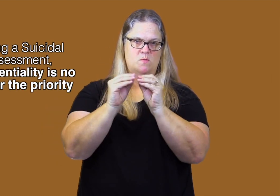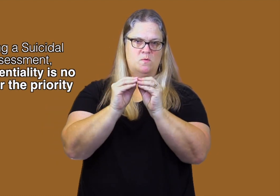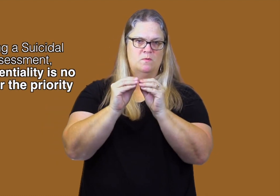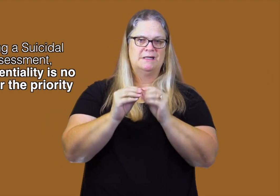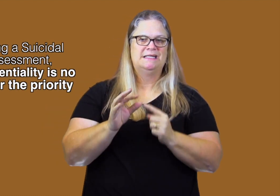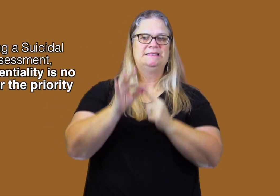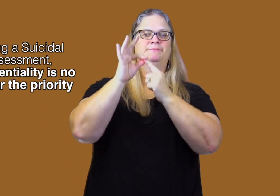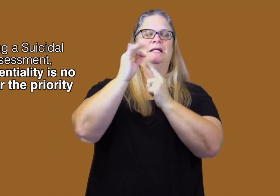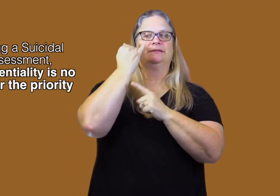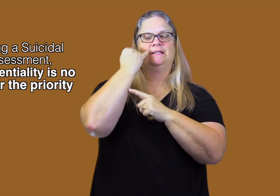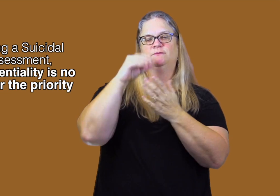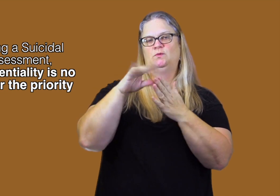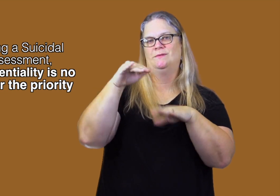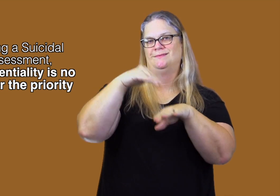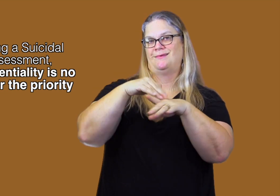especially if a student is at high risk.